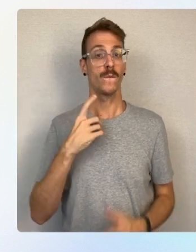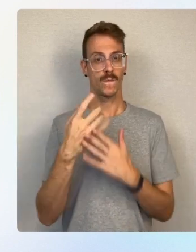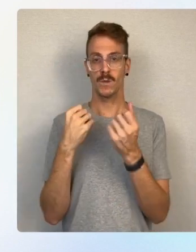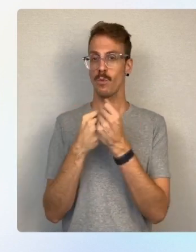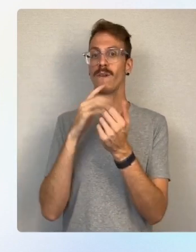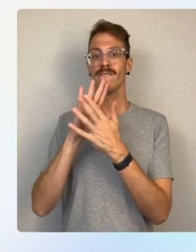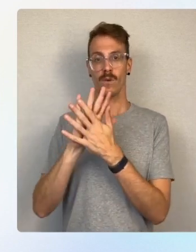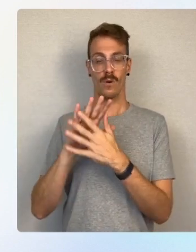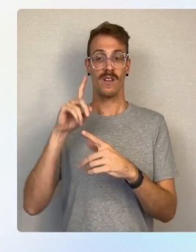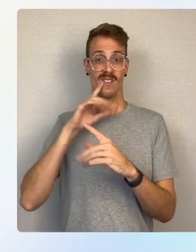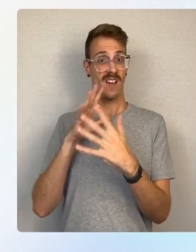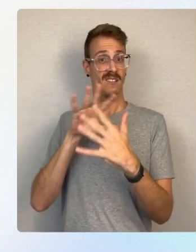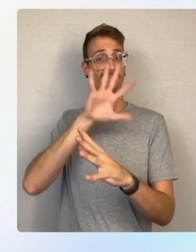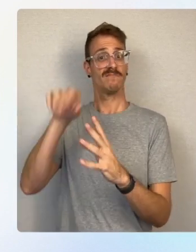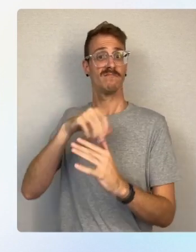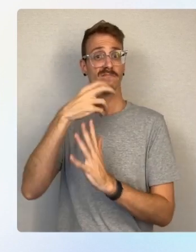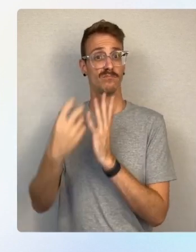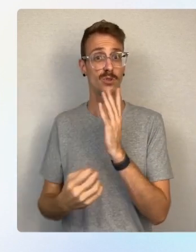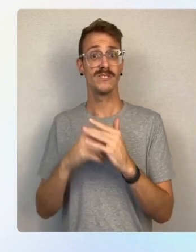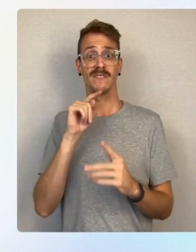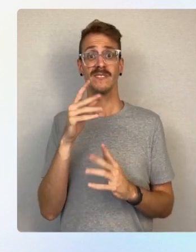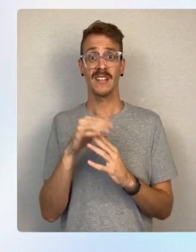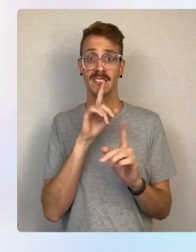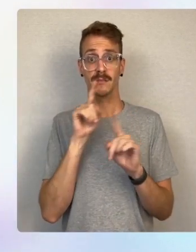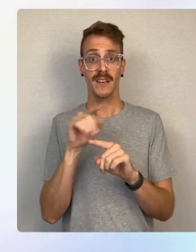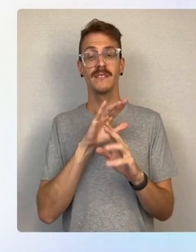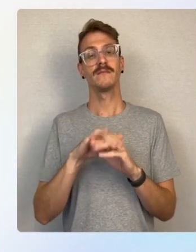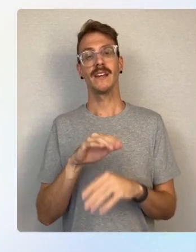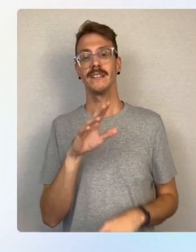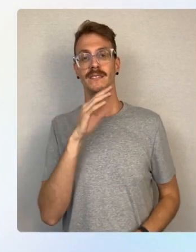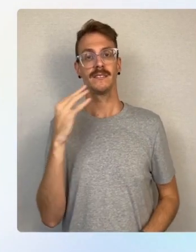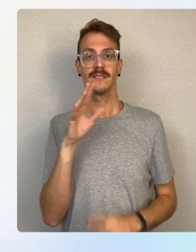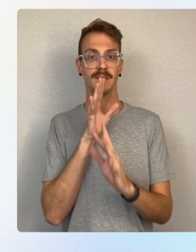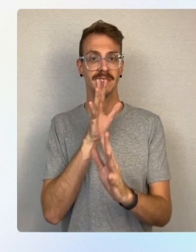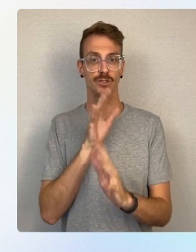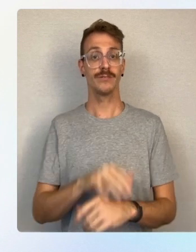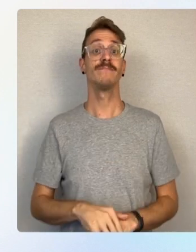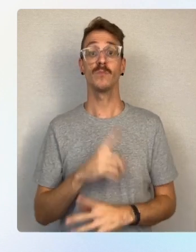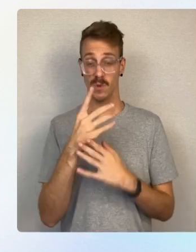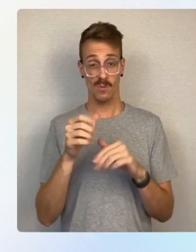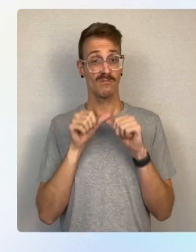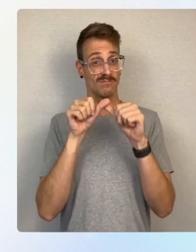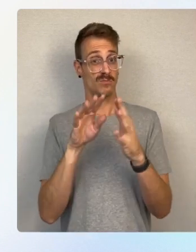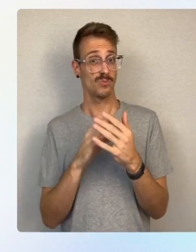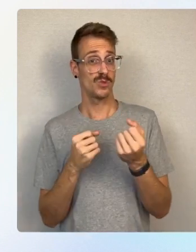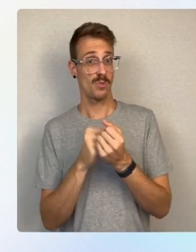with support for immersive voice commands and text-to-speech. We will continue to expand these capabilities.